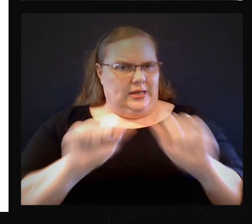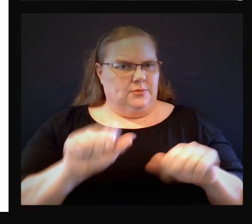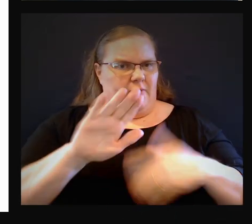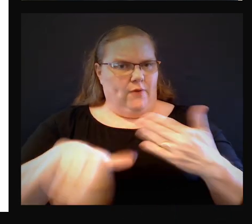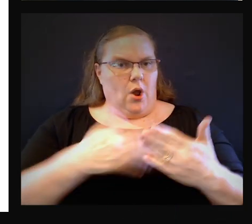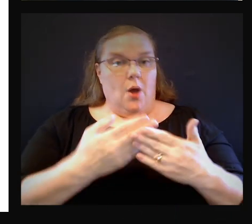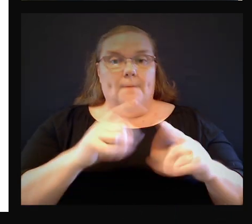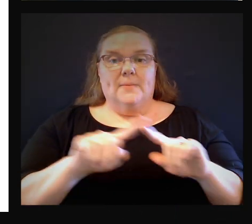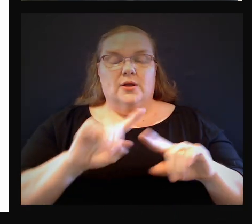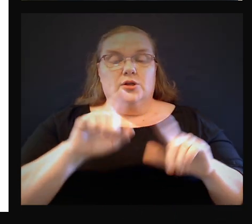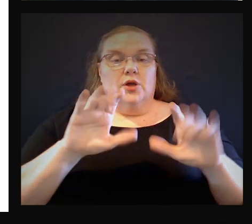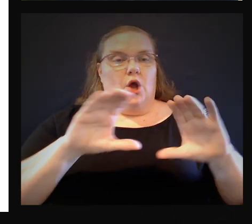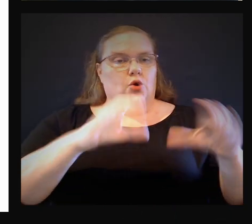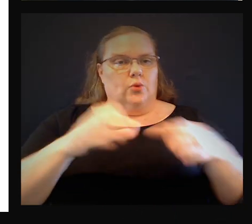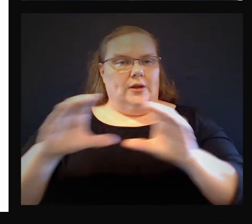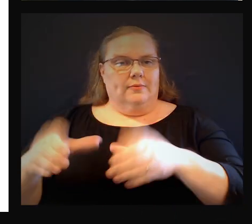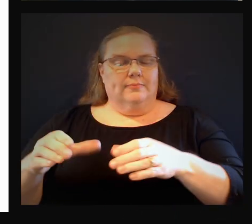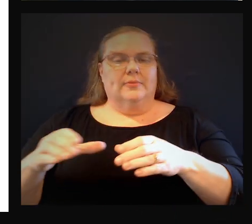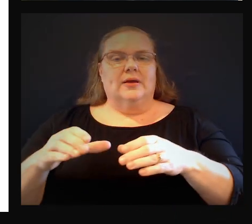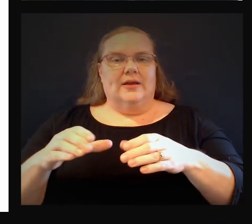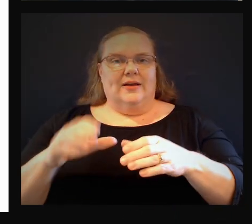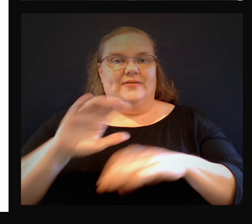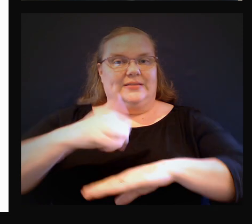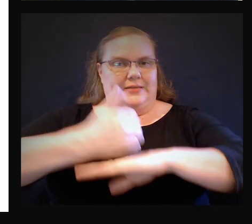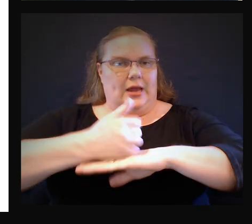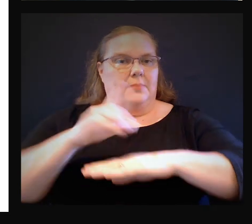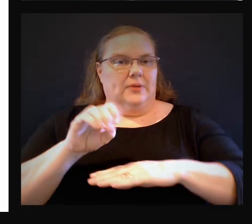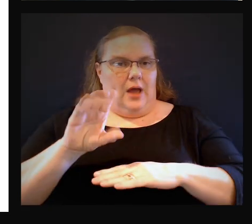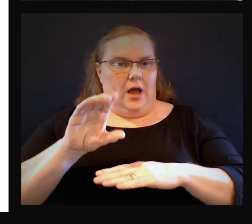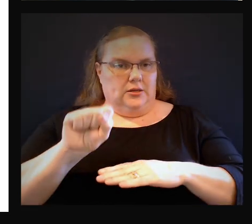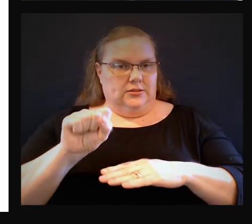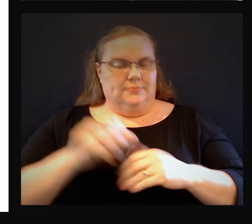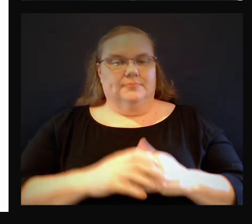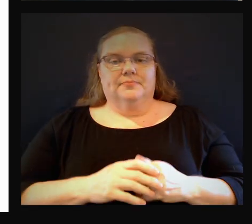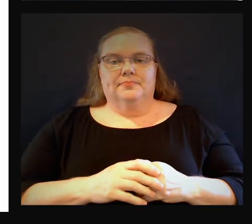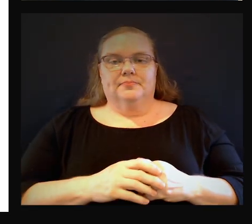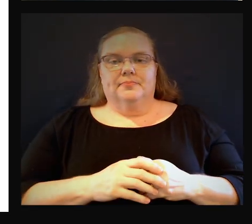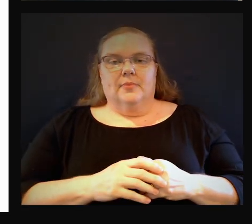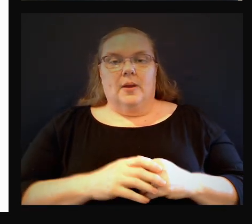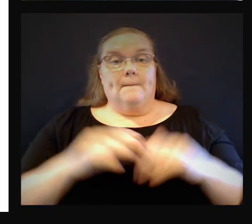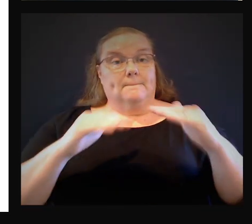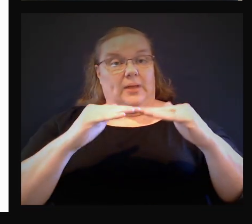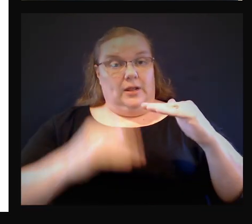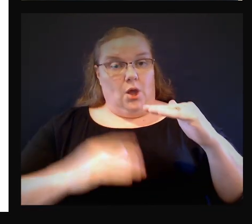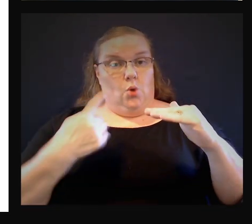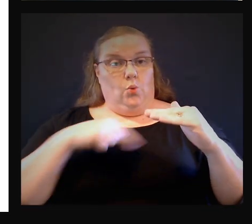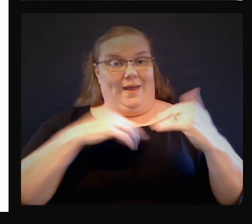and there's a great set of docs for Natvis, which we will link in the description of this talk. Below, we have an example